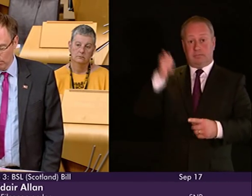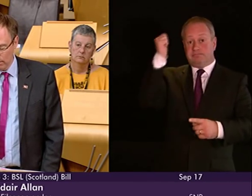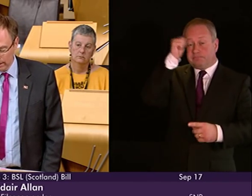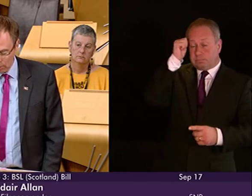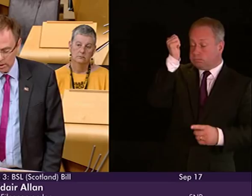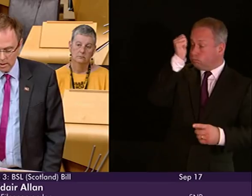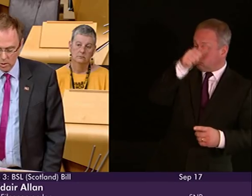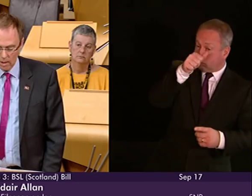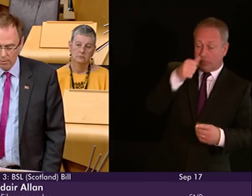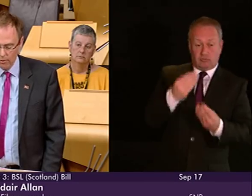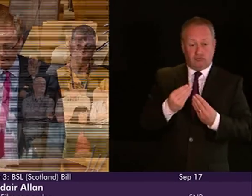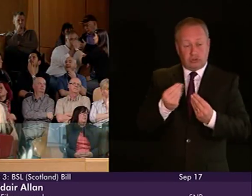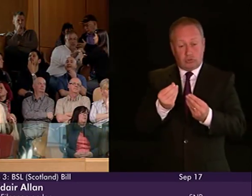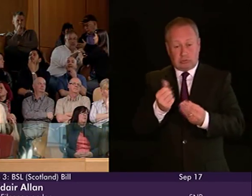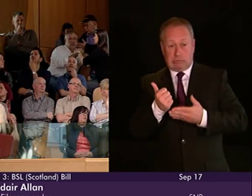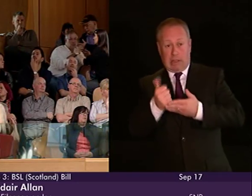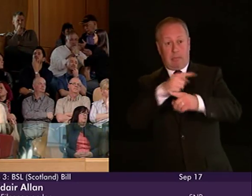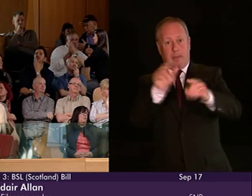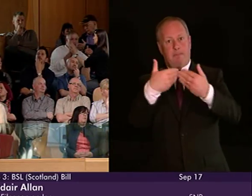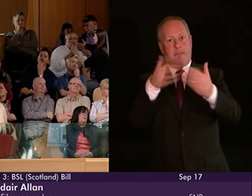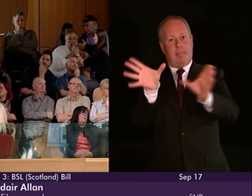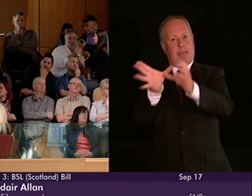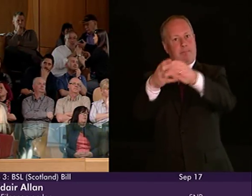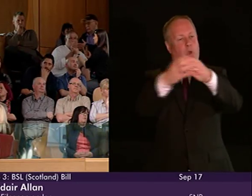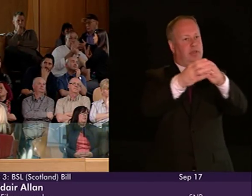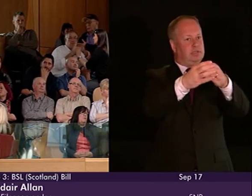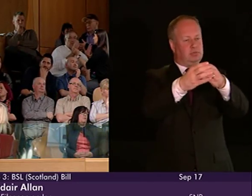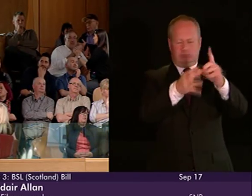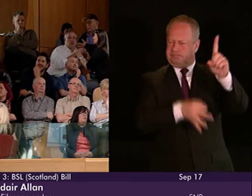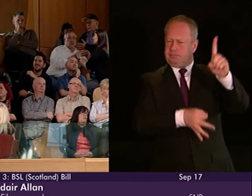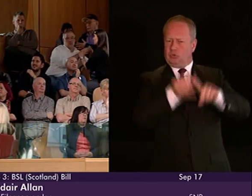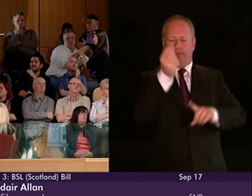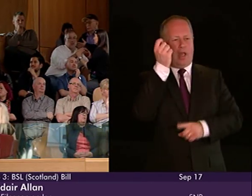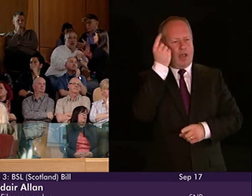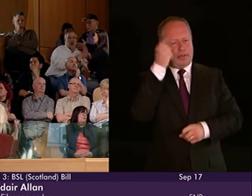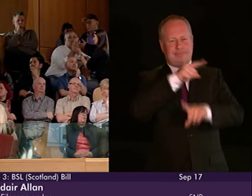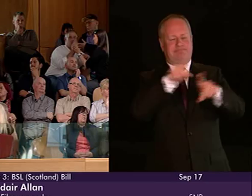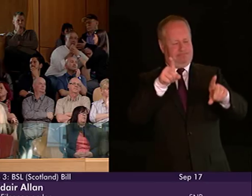help public bodies to improve their understanding of and response to the deaf communities that